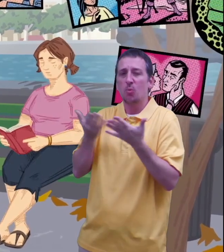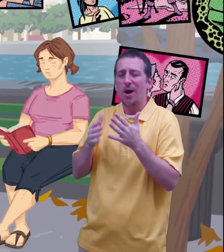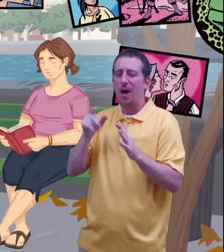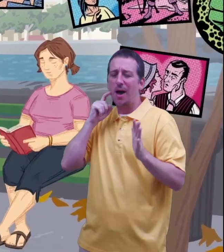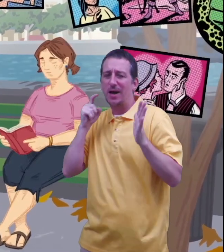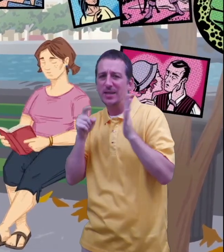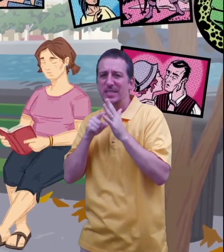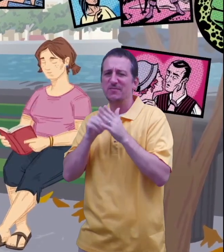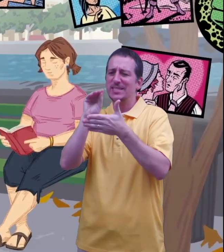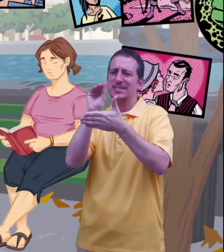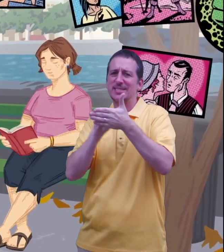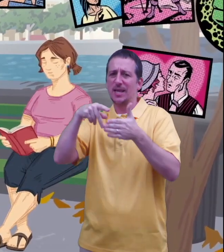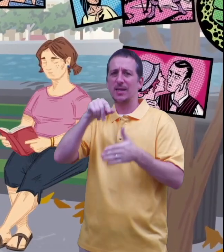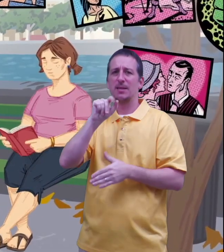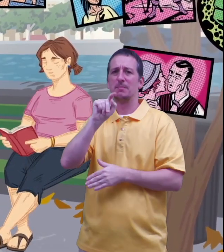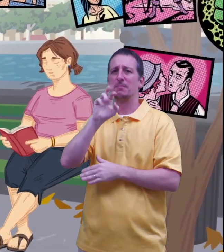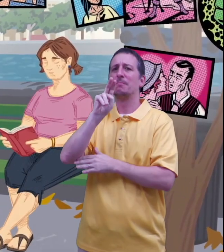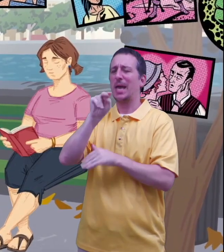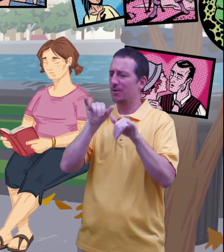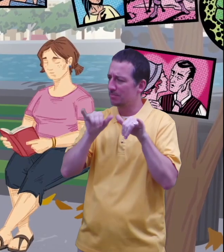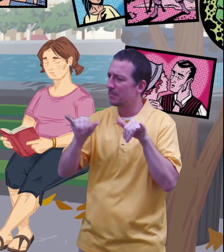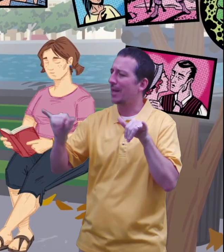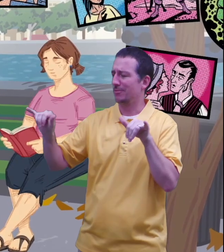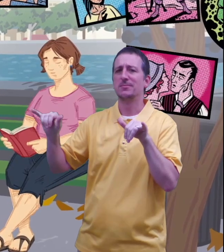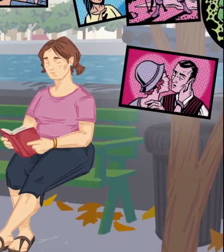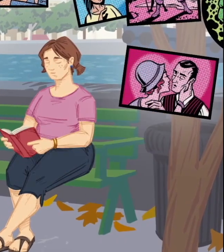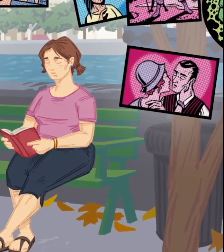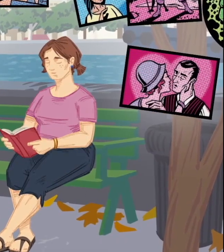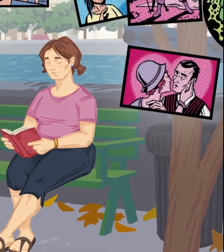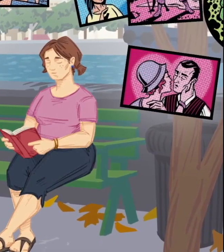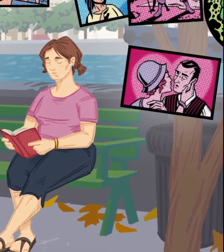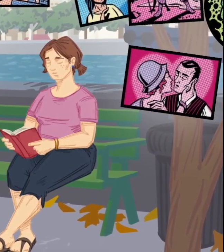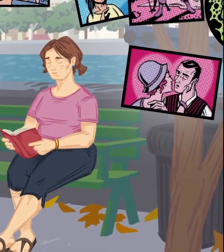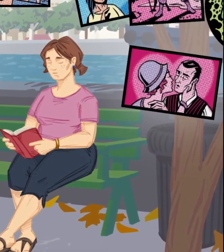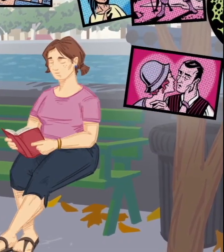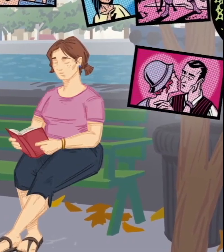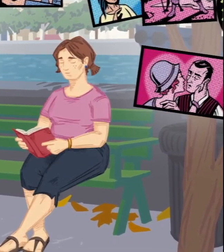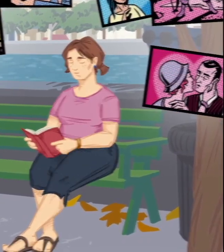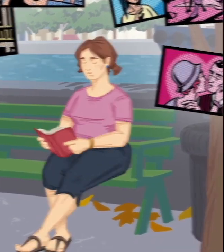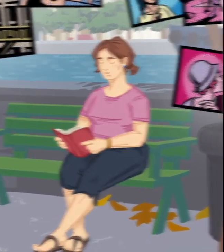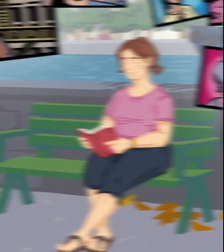how to detect design patterns in biblical narrative. What do you mean by design patterns?